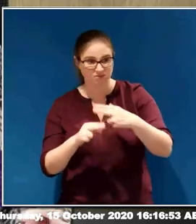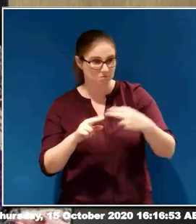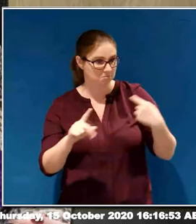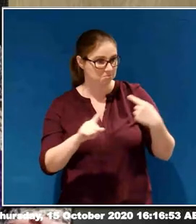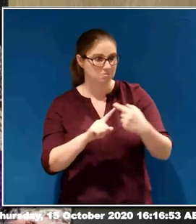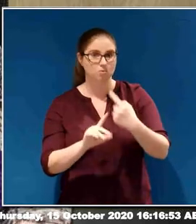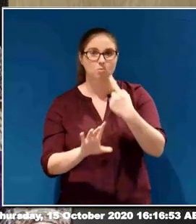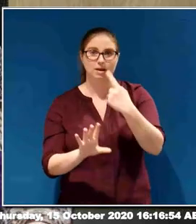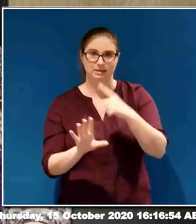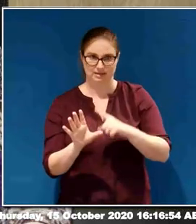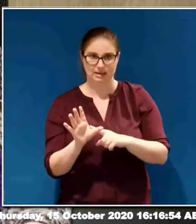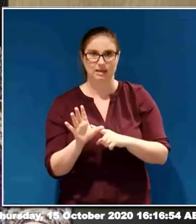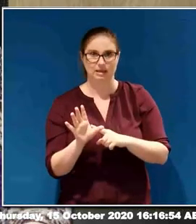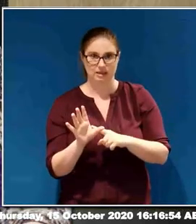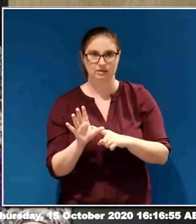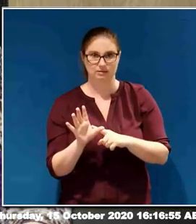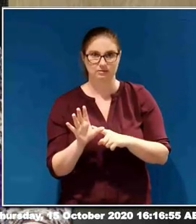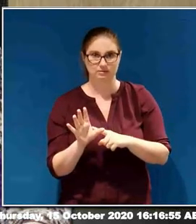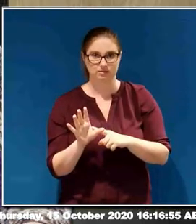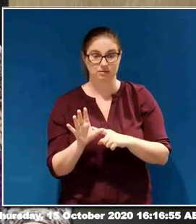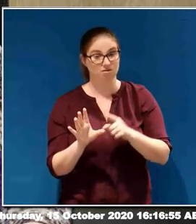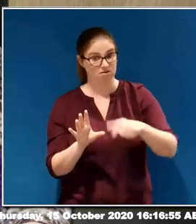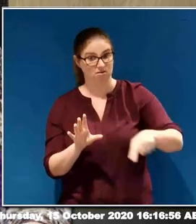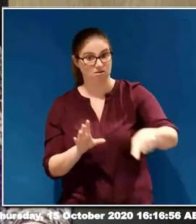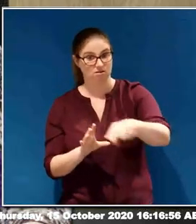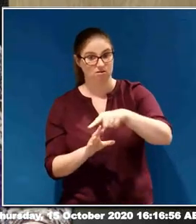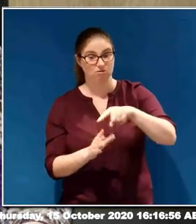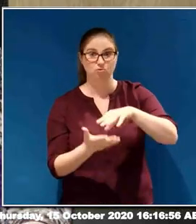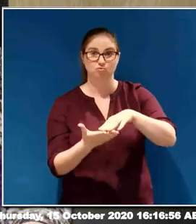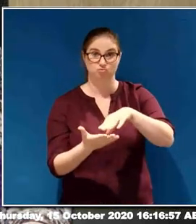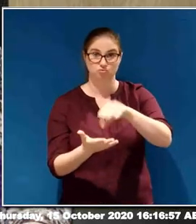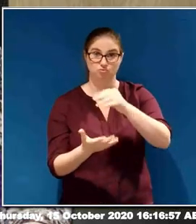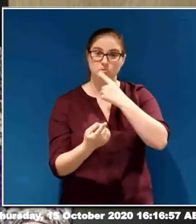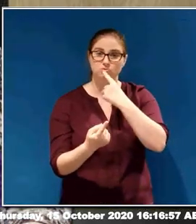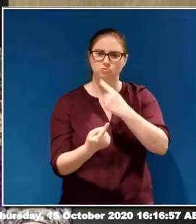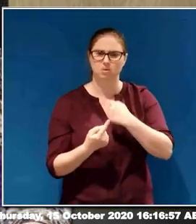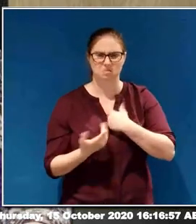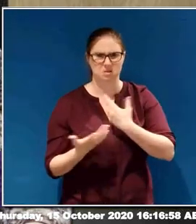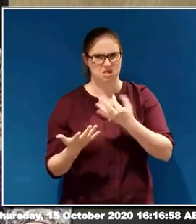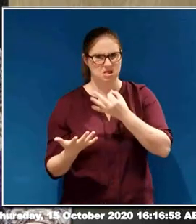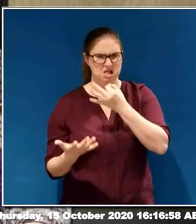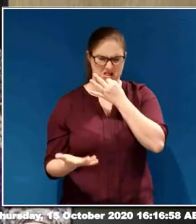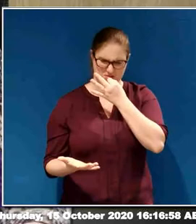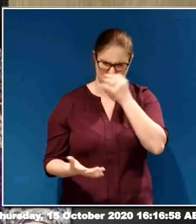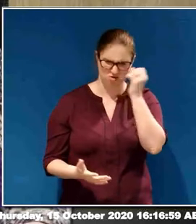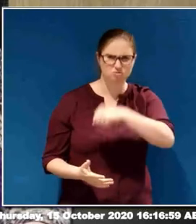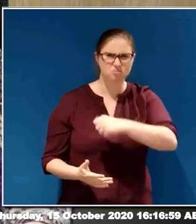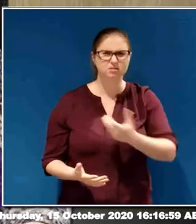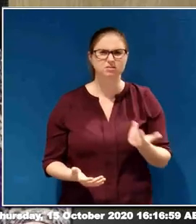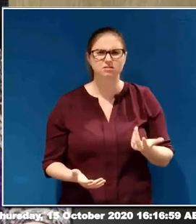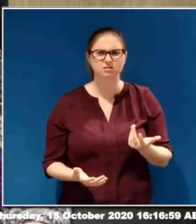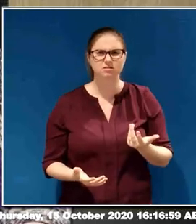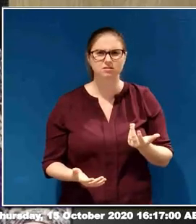said to me "It's a bit stupid, hey, when you get suspended for wagging."